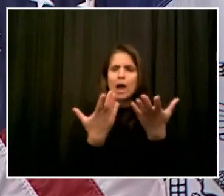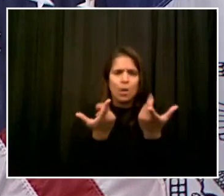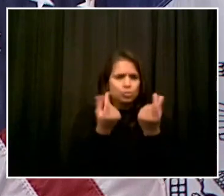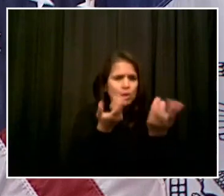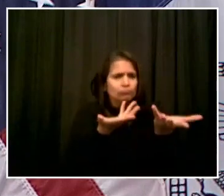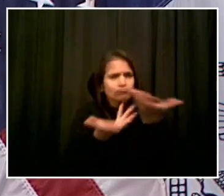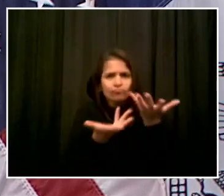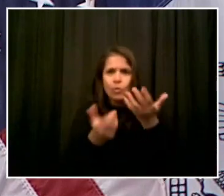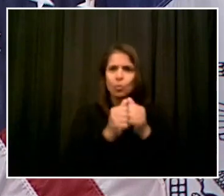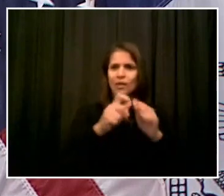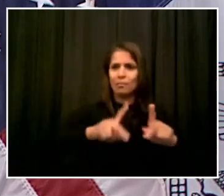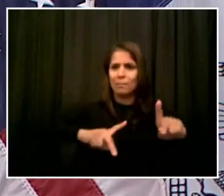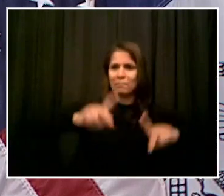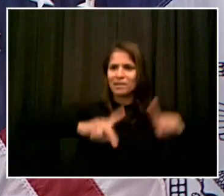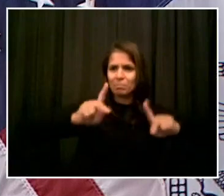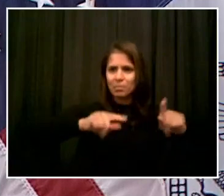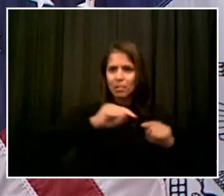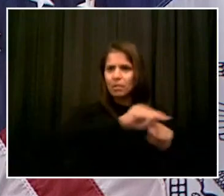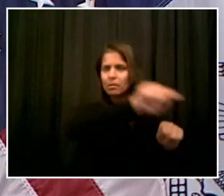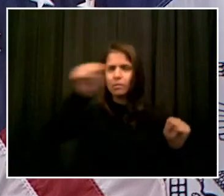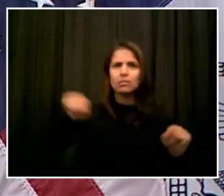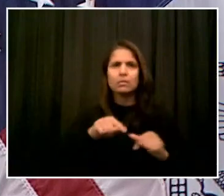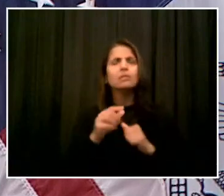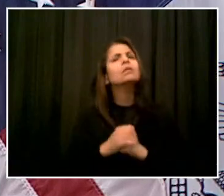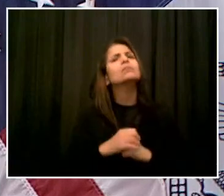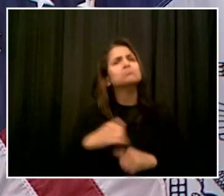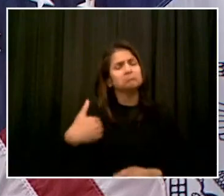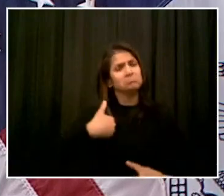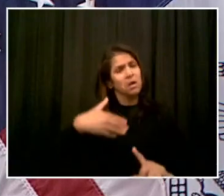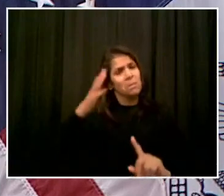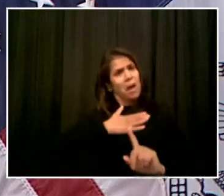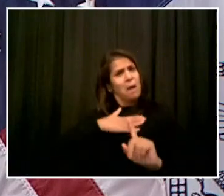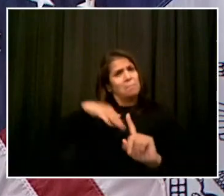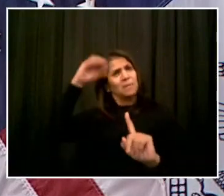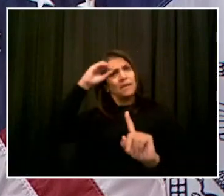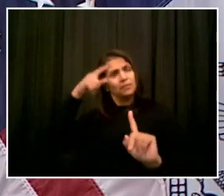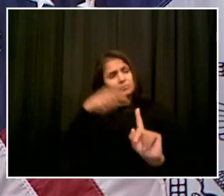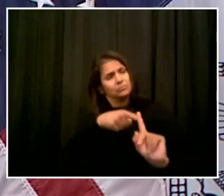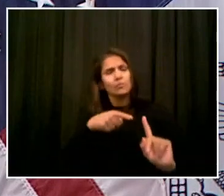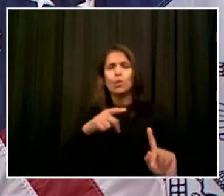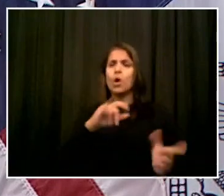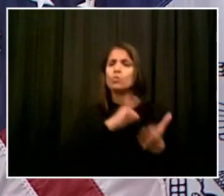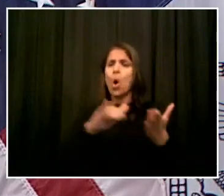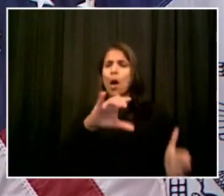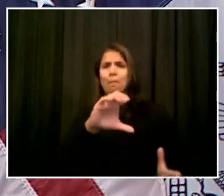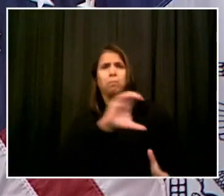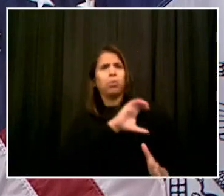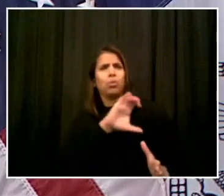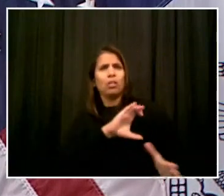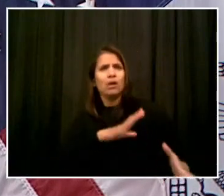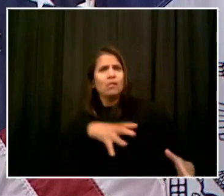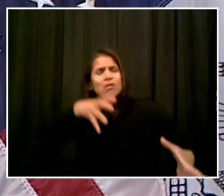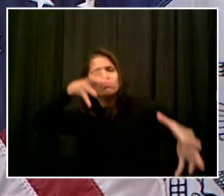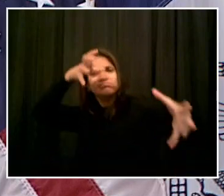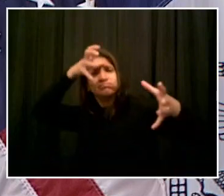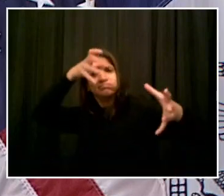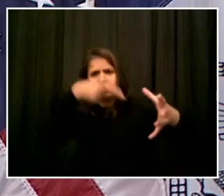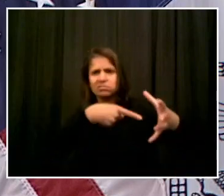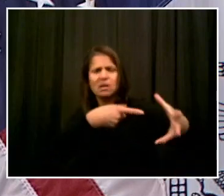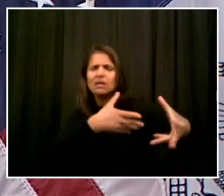PE OFNEW YORK CITY ARE MUCH MORE POWERFUL THAN ANYTHING THE NATIONAL GUARD